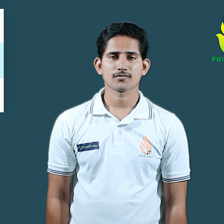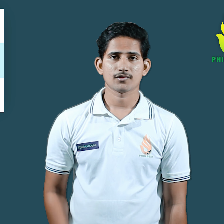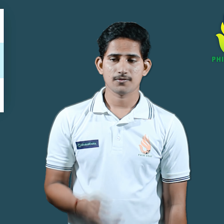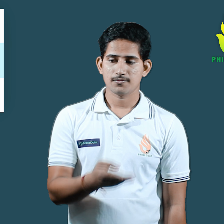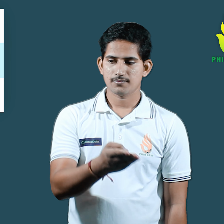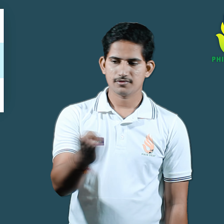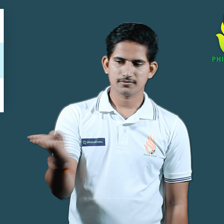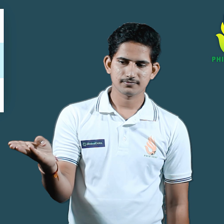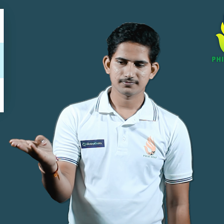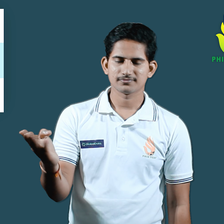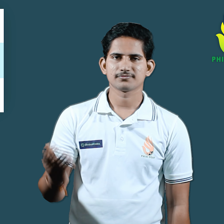These